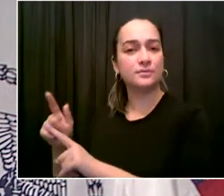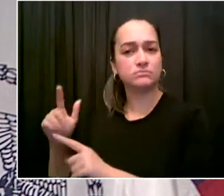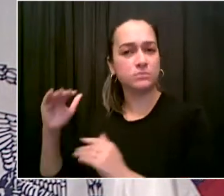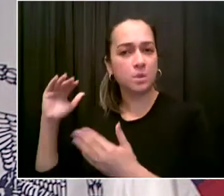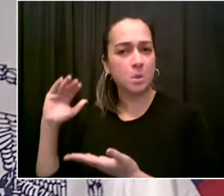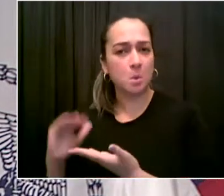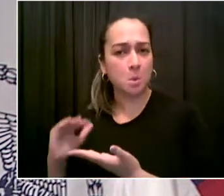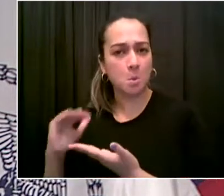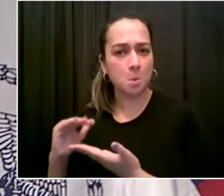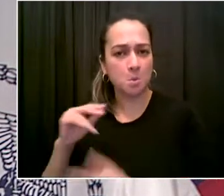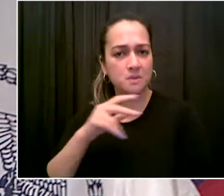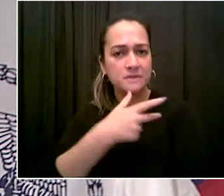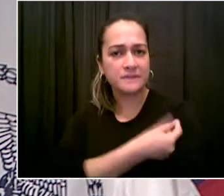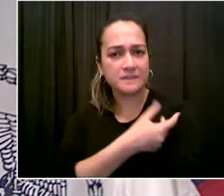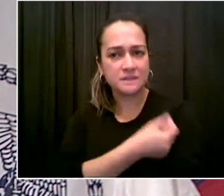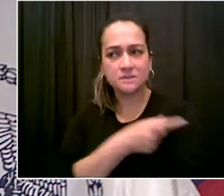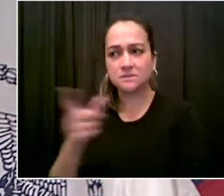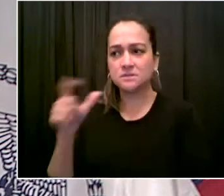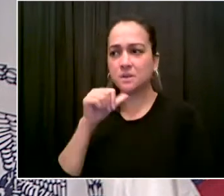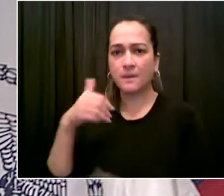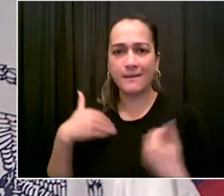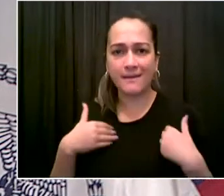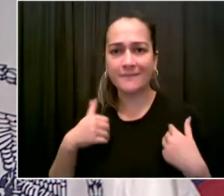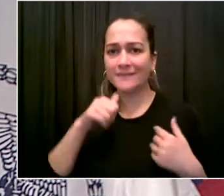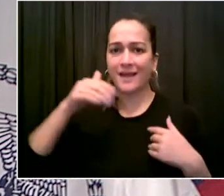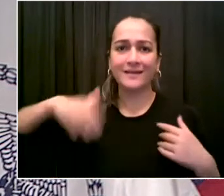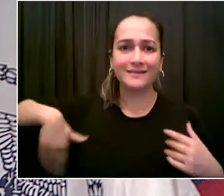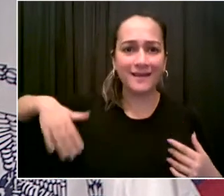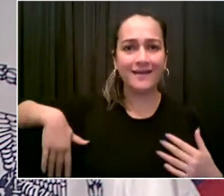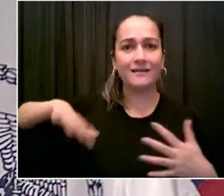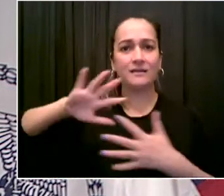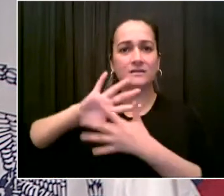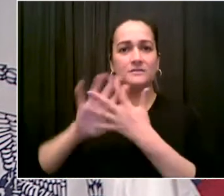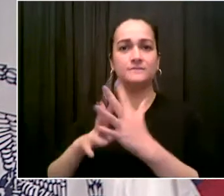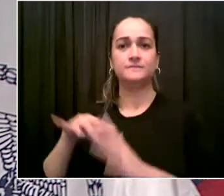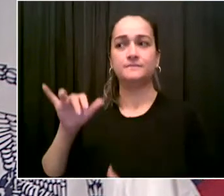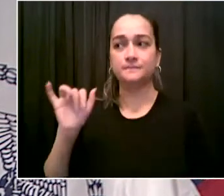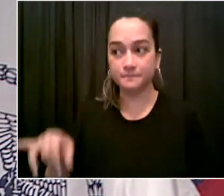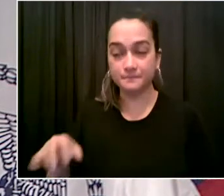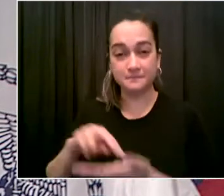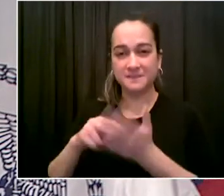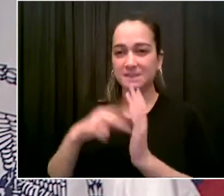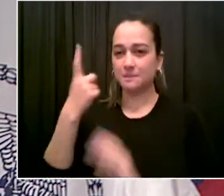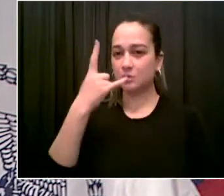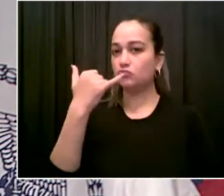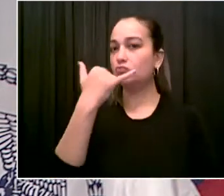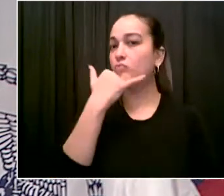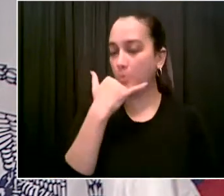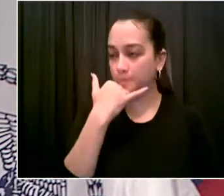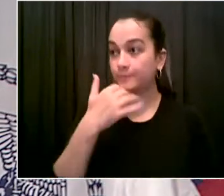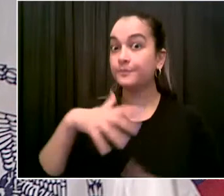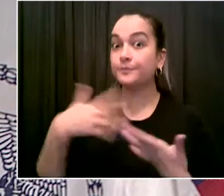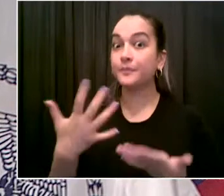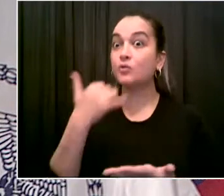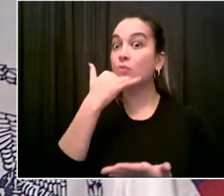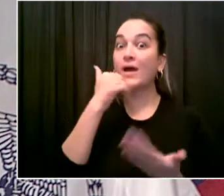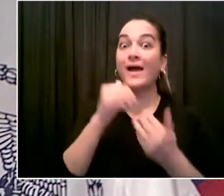AND WHO IS GETTI NG VACCINATION, WE WENT TO WORK ADDRESSING THAT. WE WENT OUT INTO COMMUNITIEINS MULTIPLE